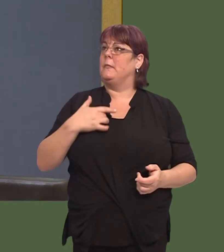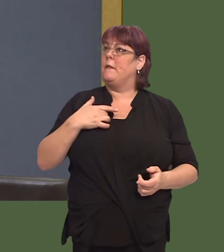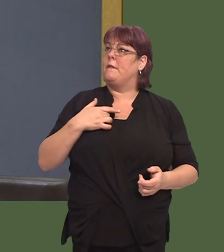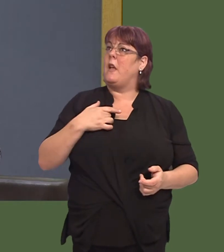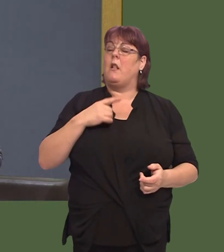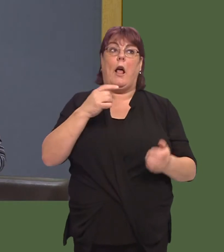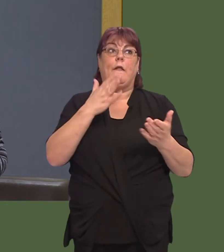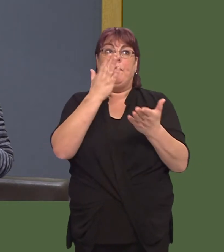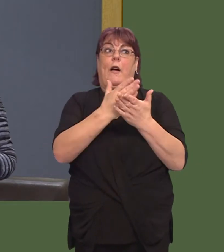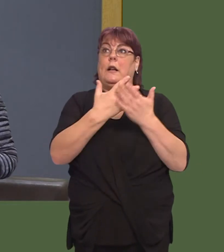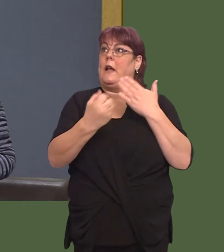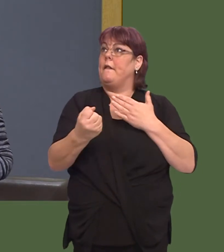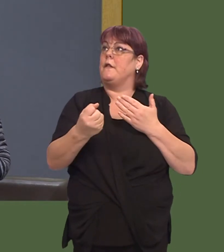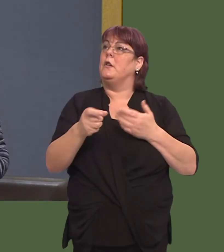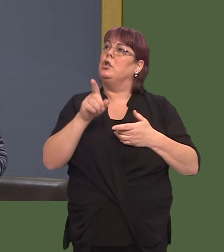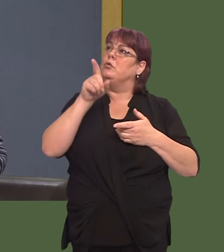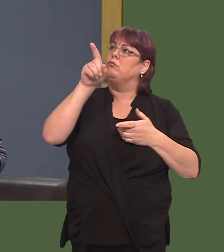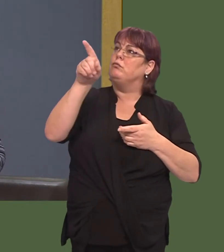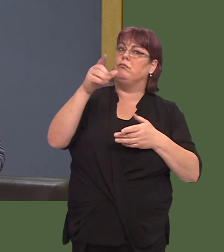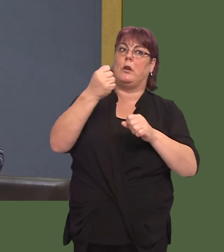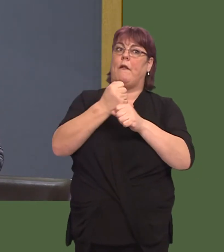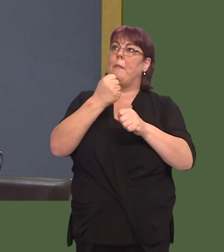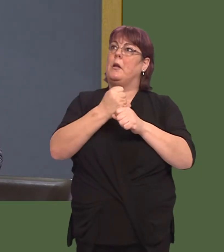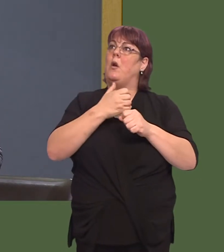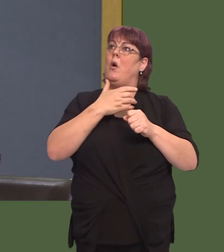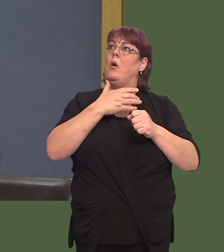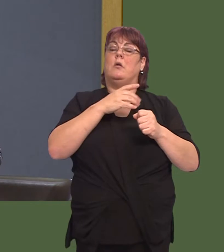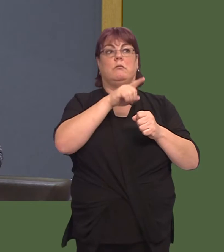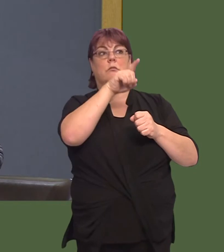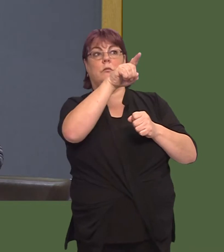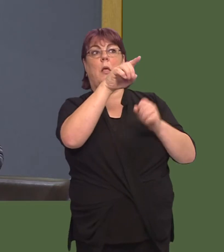Sian Gwenllian: Fact 1: your Government intends to close and sell a building in Caernarfon